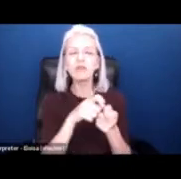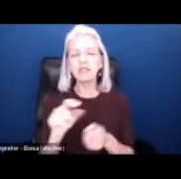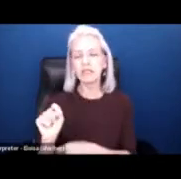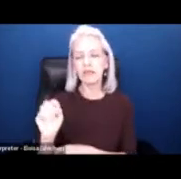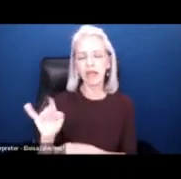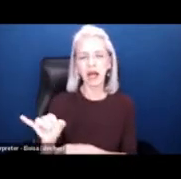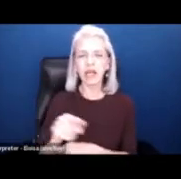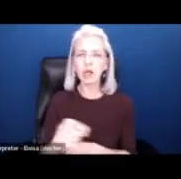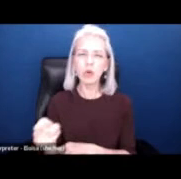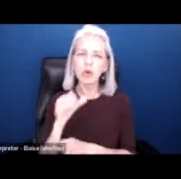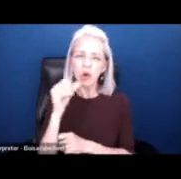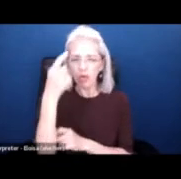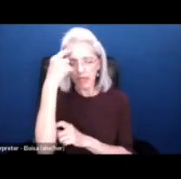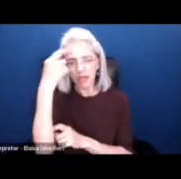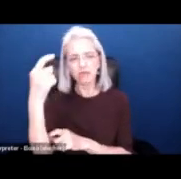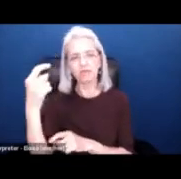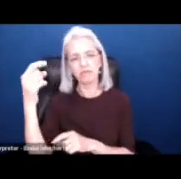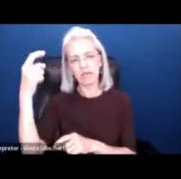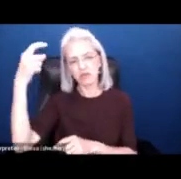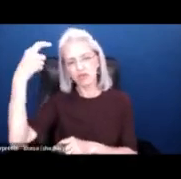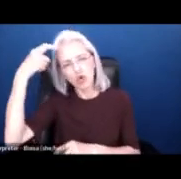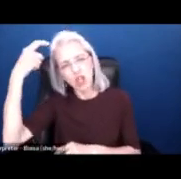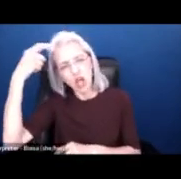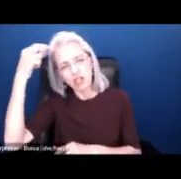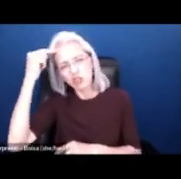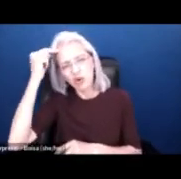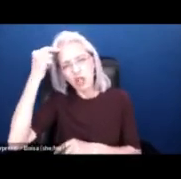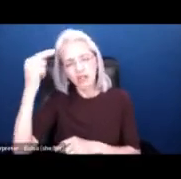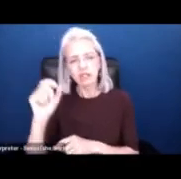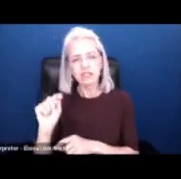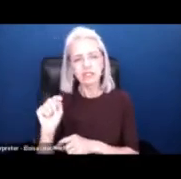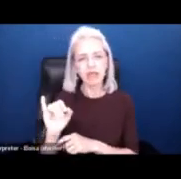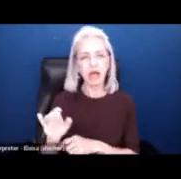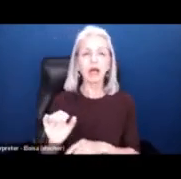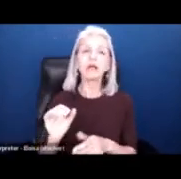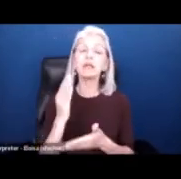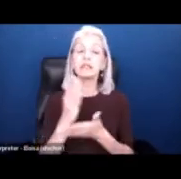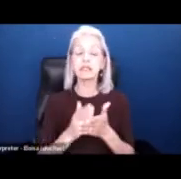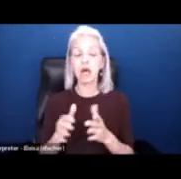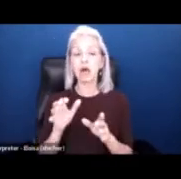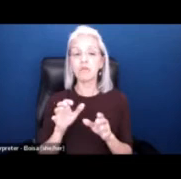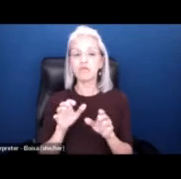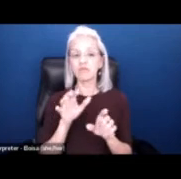complications of TBI that could make psychiatric symptoms worse, and so some common ones I've listed here, headaches, chronic